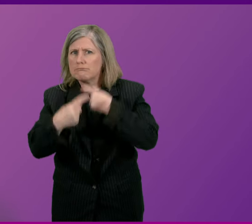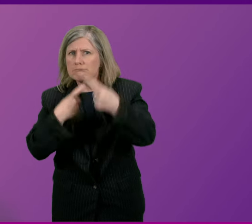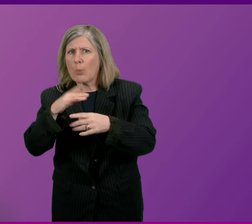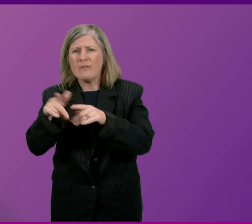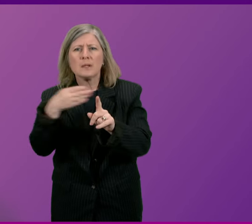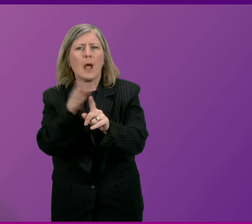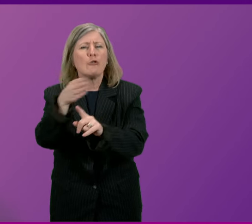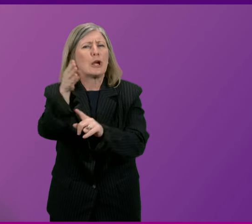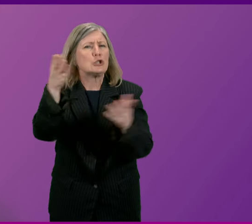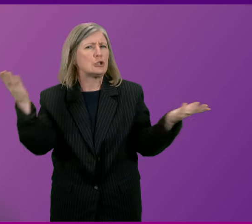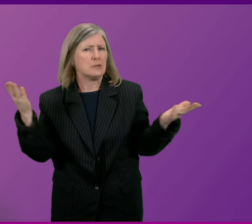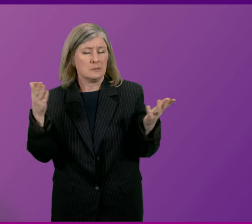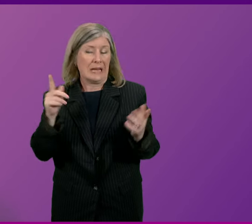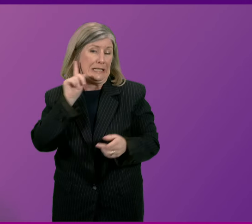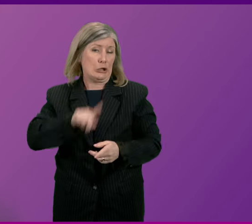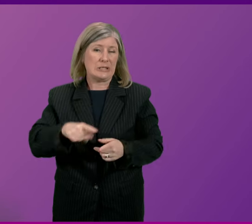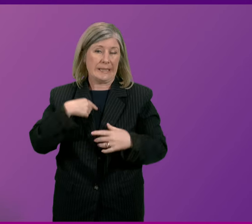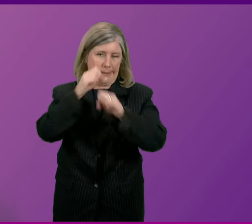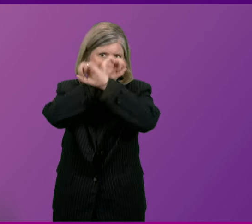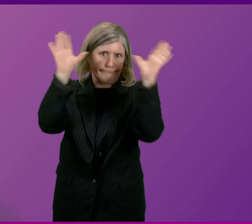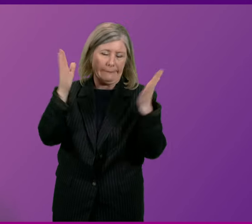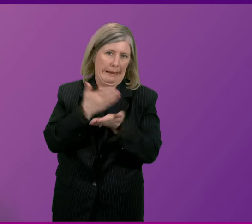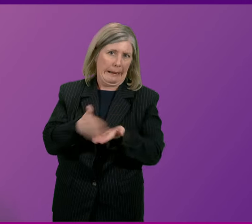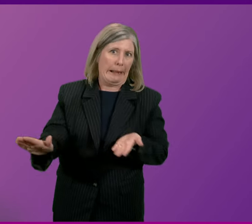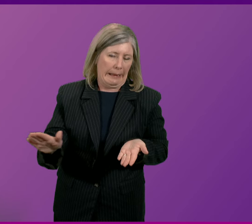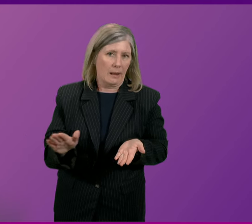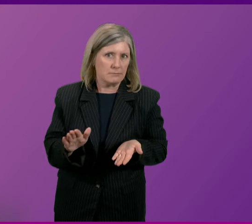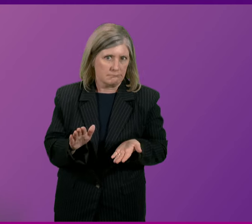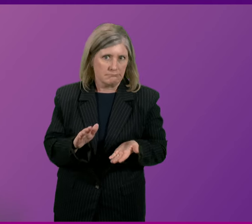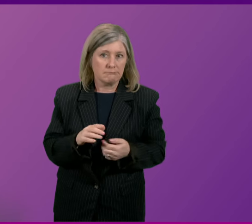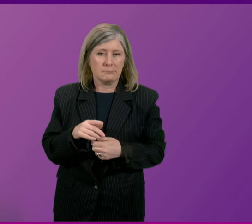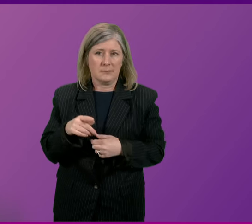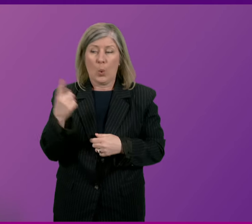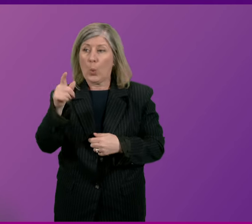That signal came pretty clearly yesterday. Progressive ministers were sacked and